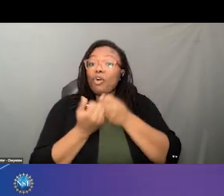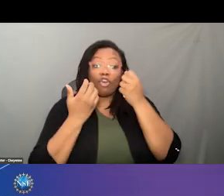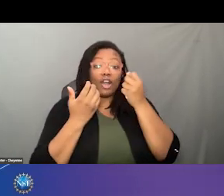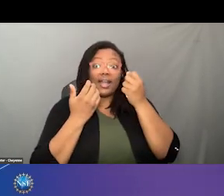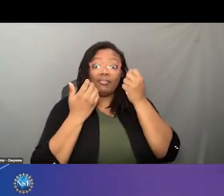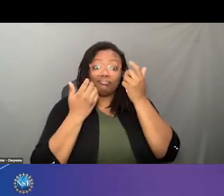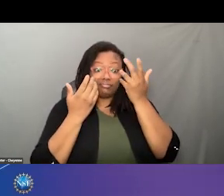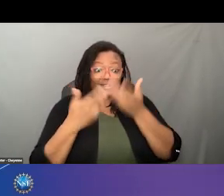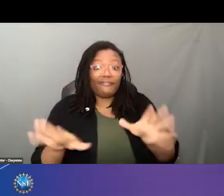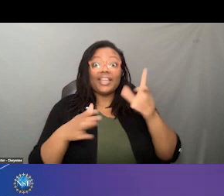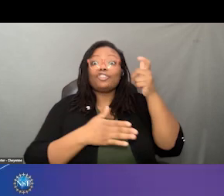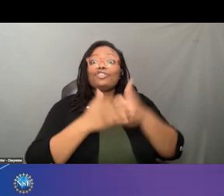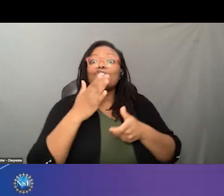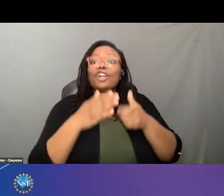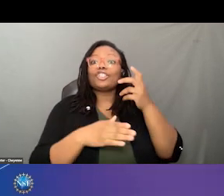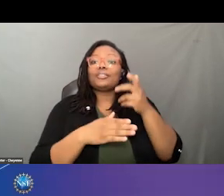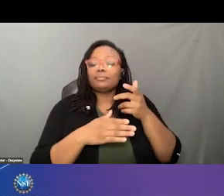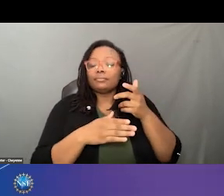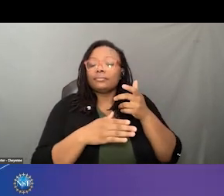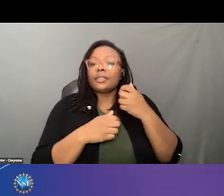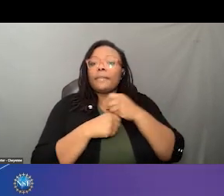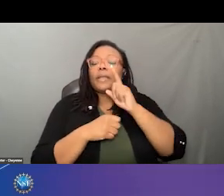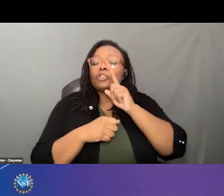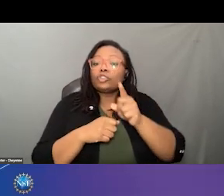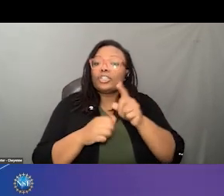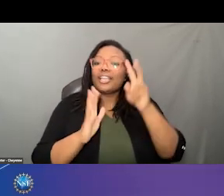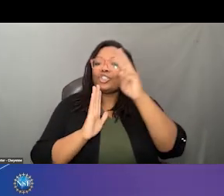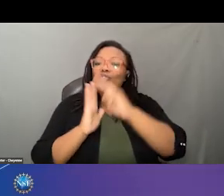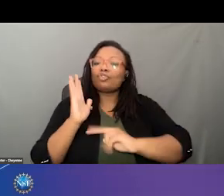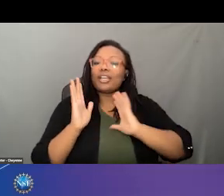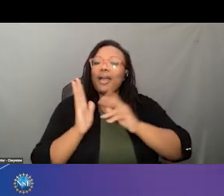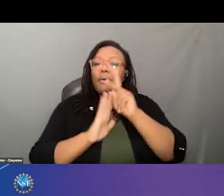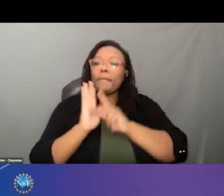that you are charging cost participant support, make sure that you read our policy.